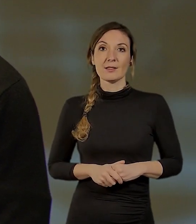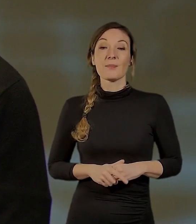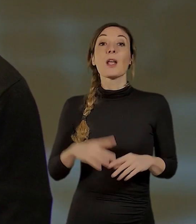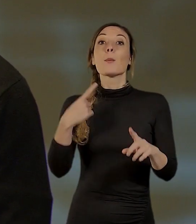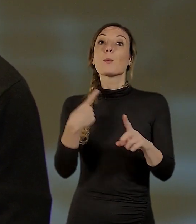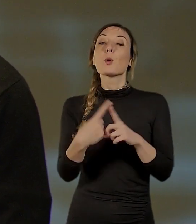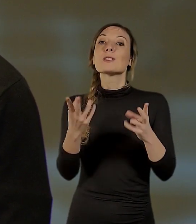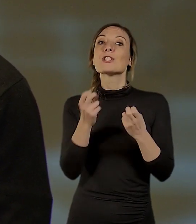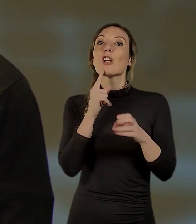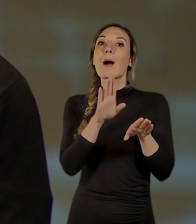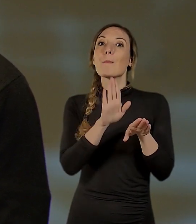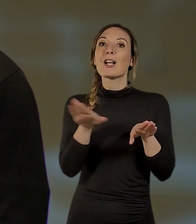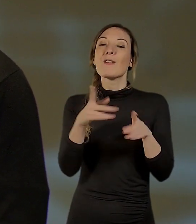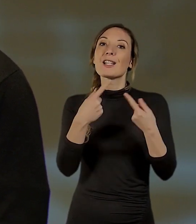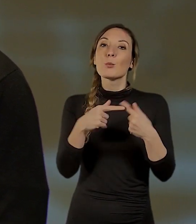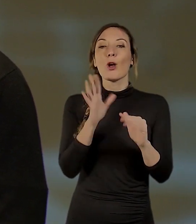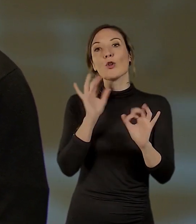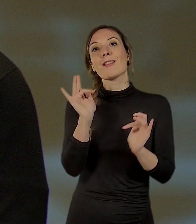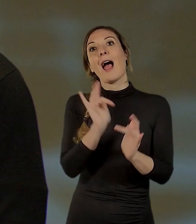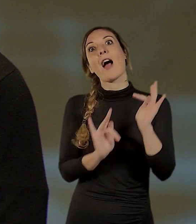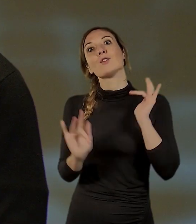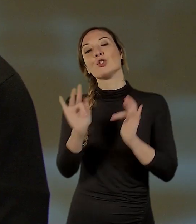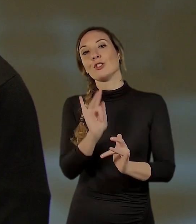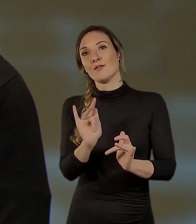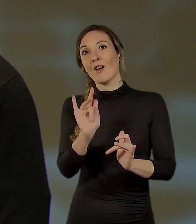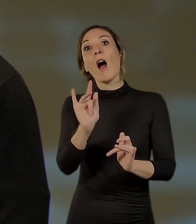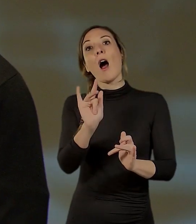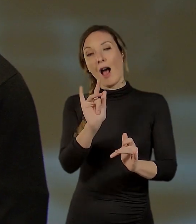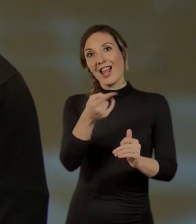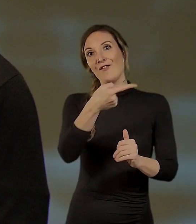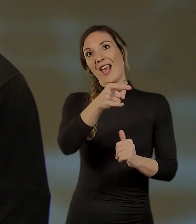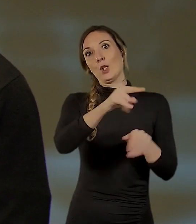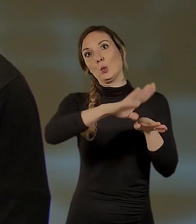we do not want to have a district like a parking lot or a parking lot instead of public spaces.